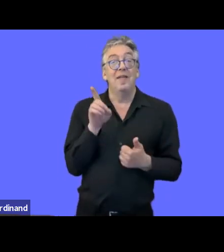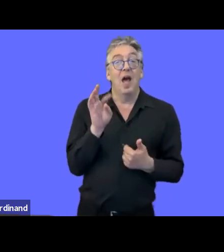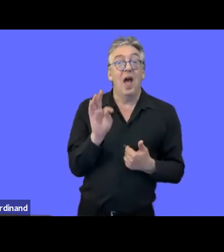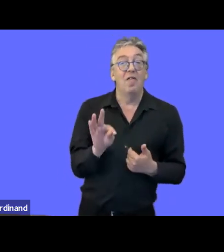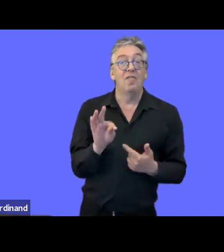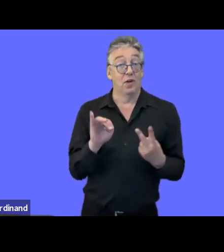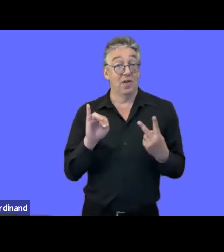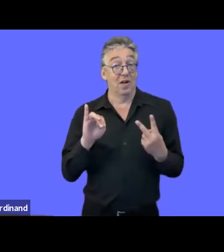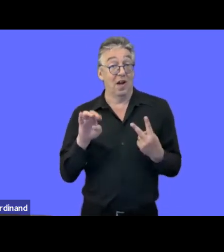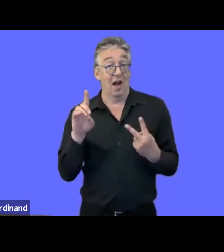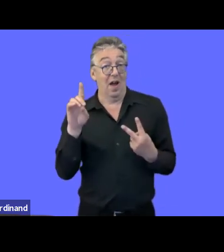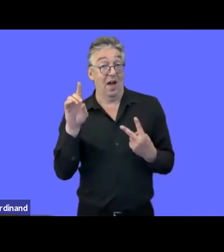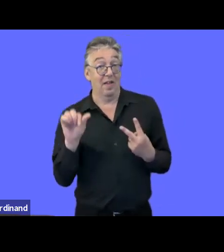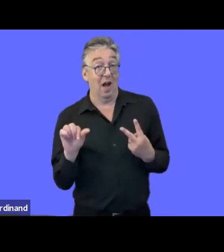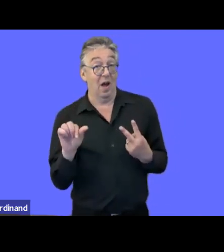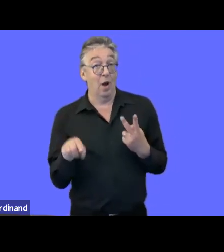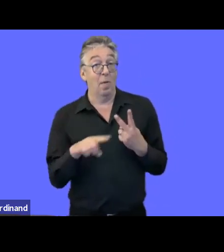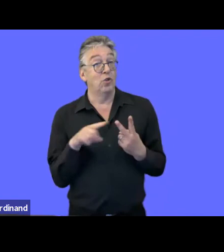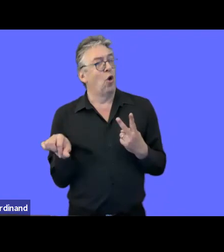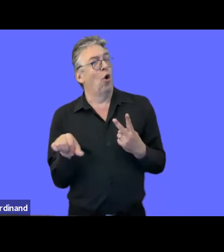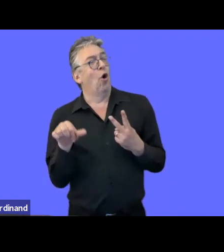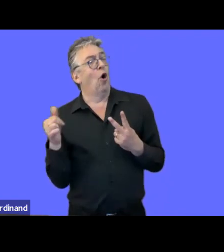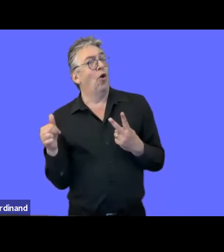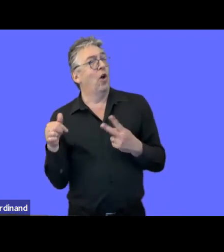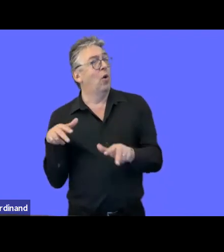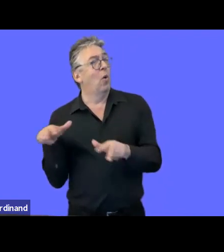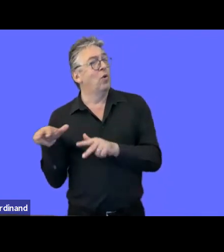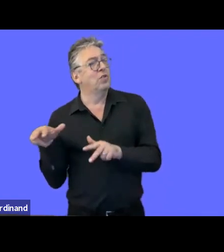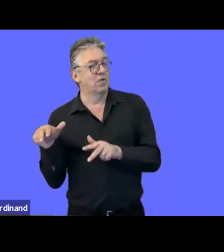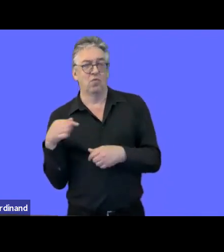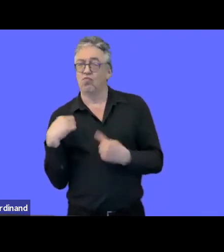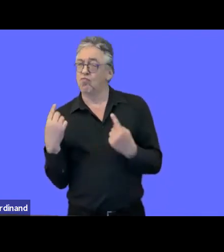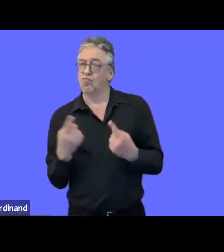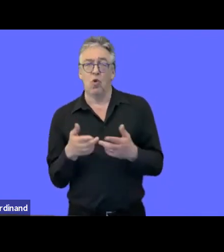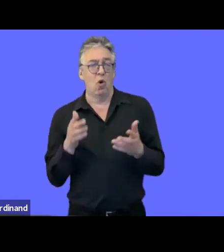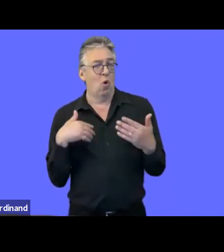from other Civil Society Organizations, we will offer a new event